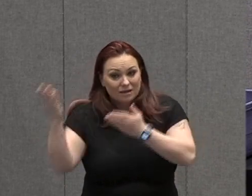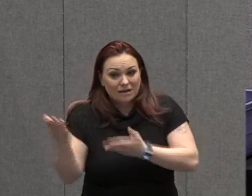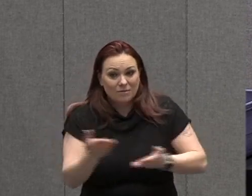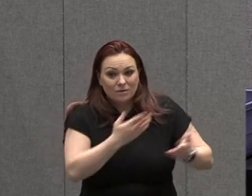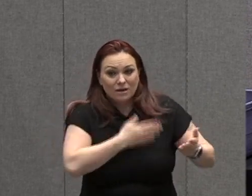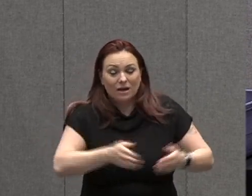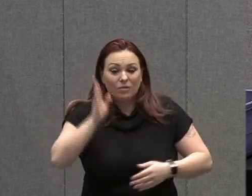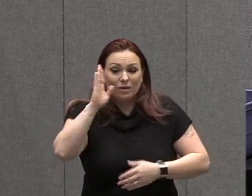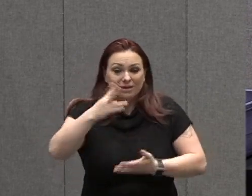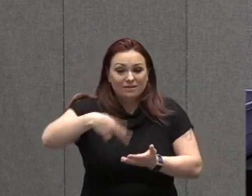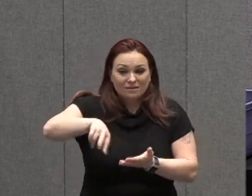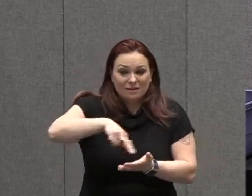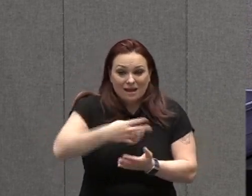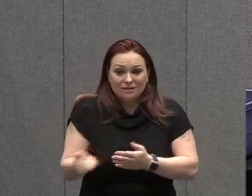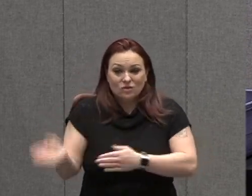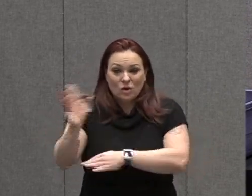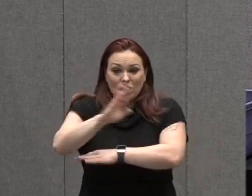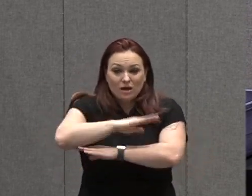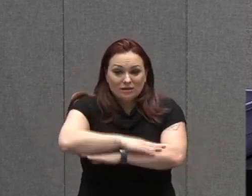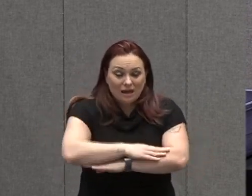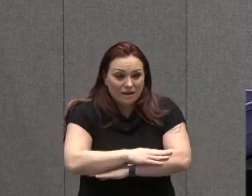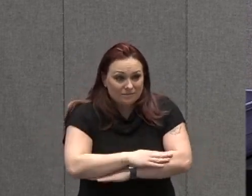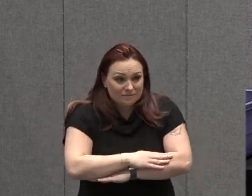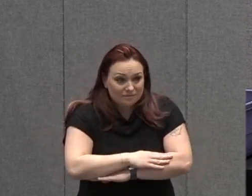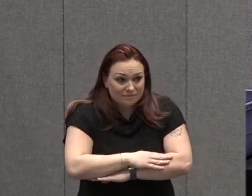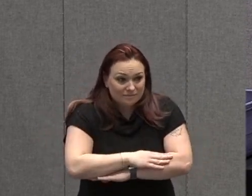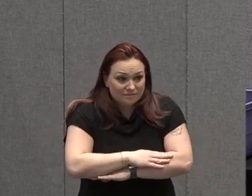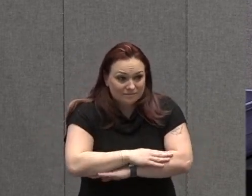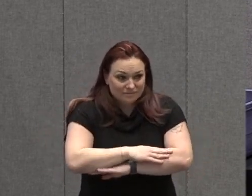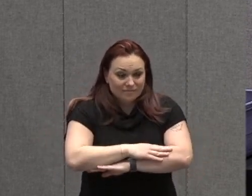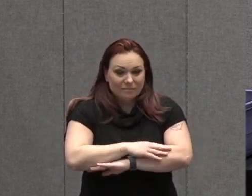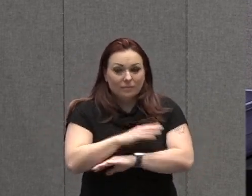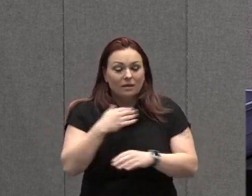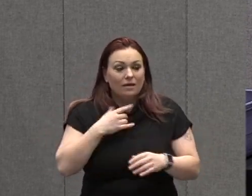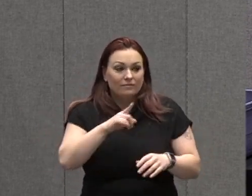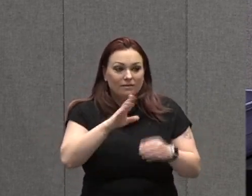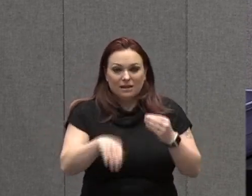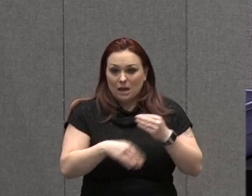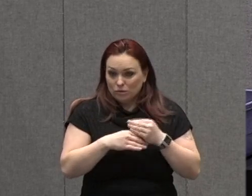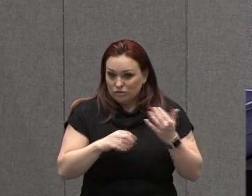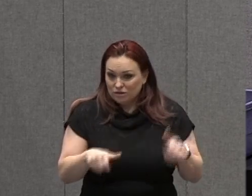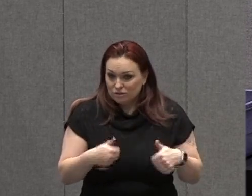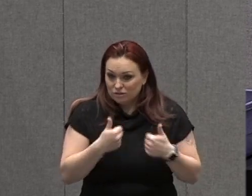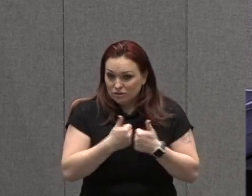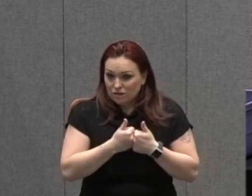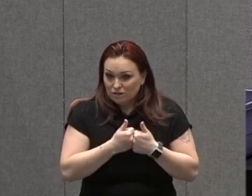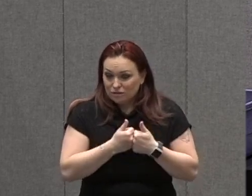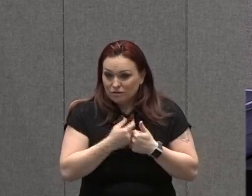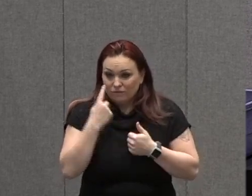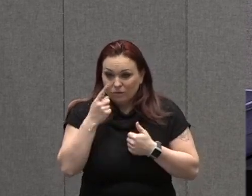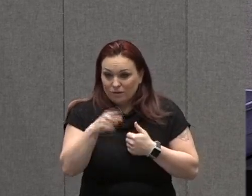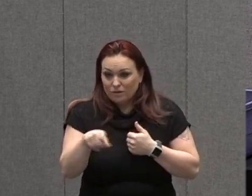I'm gonna dance all day. So I have an extra challenge for those that are ready. Yes.